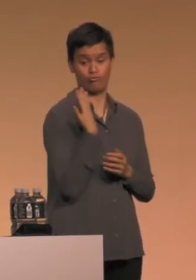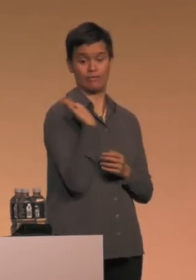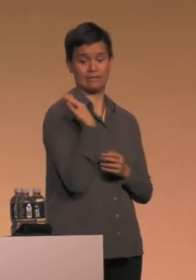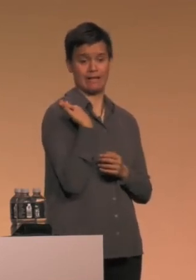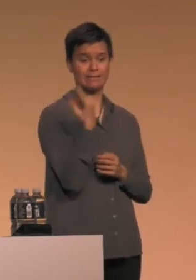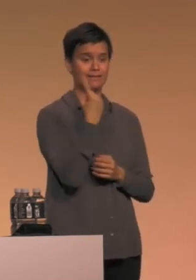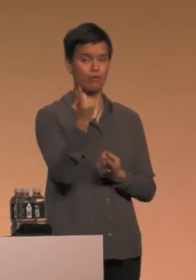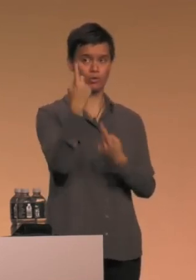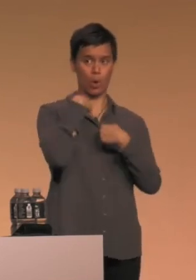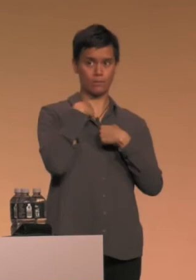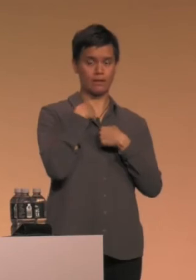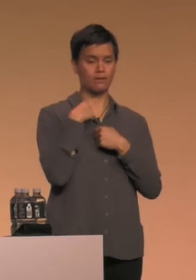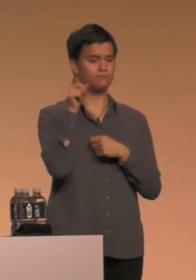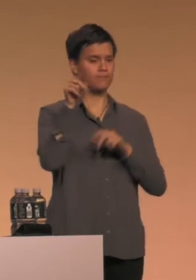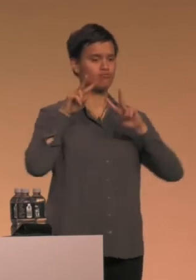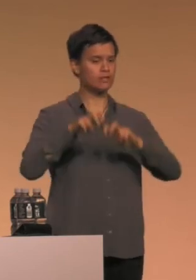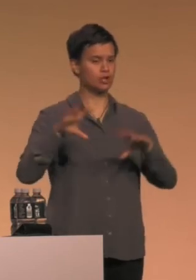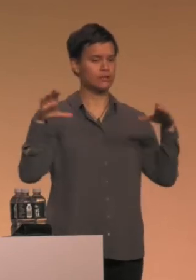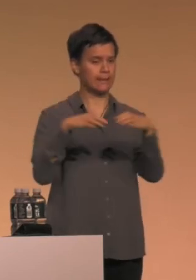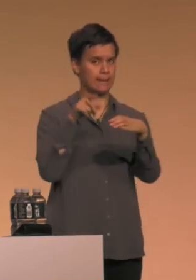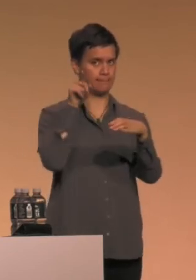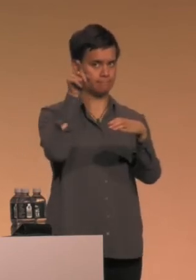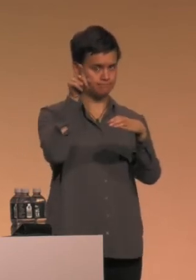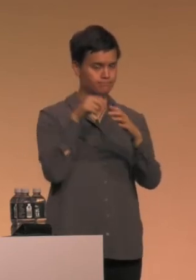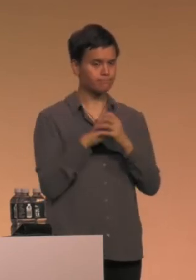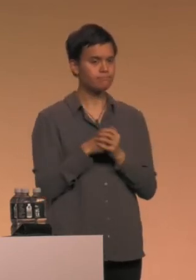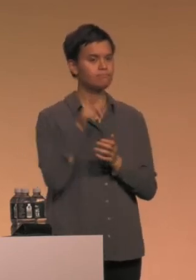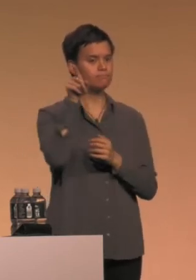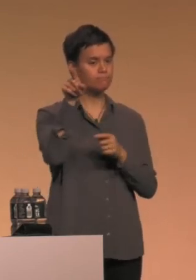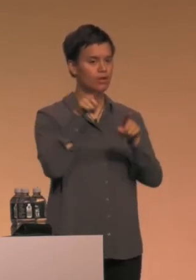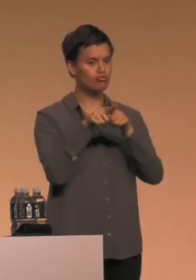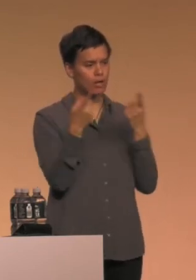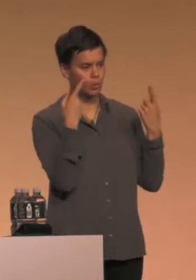with a research team who were trying to determine how much violence was tolerable